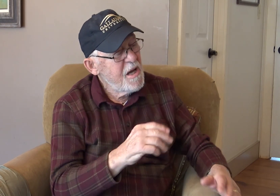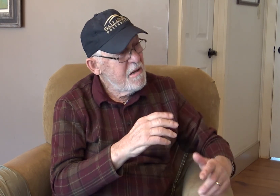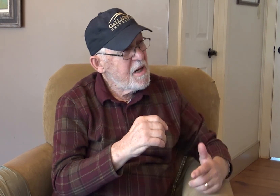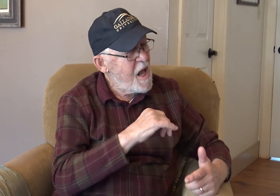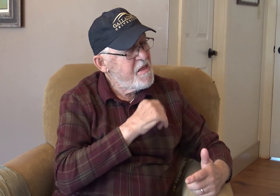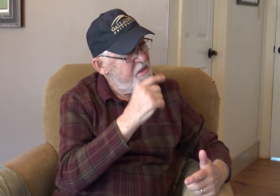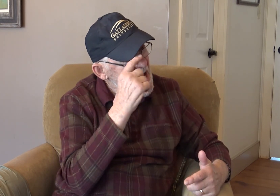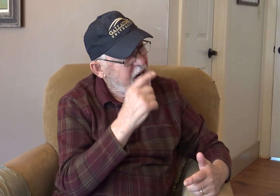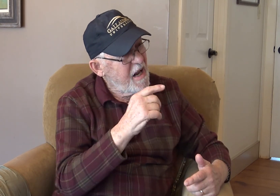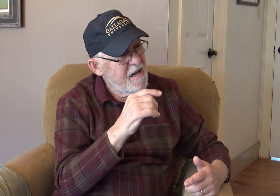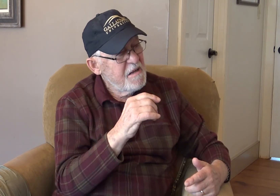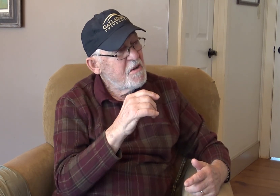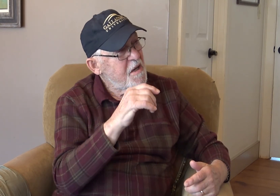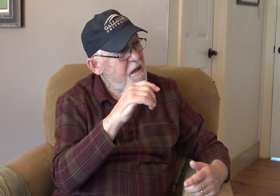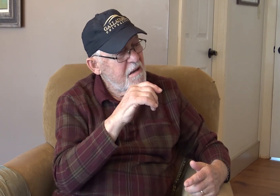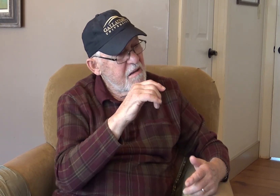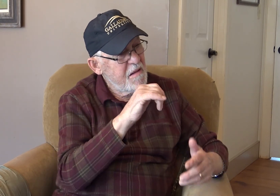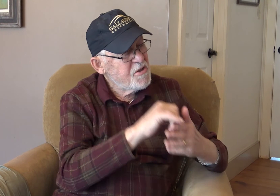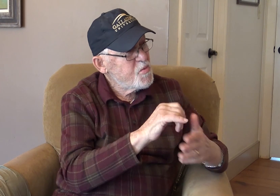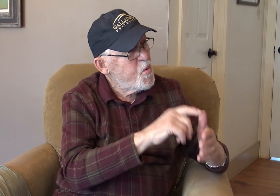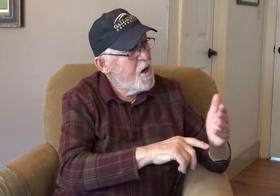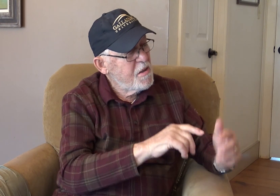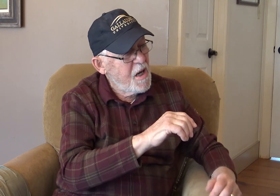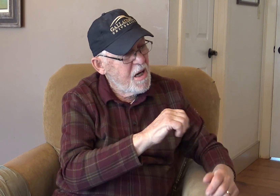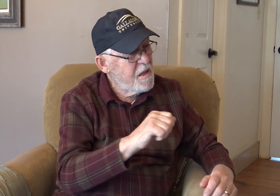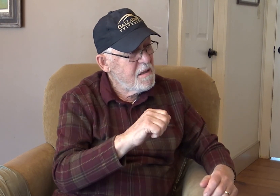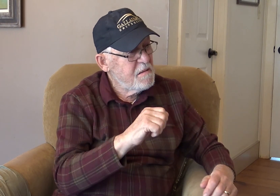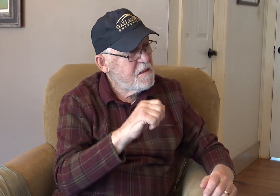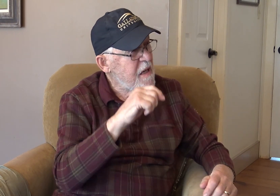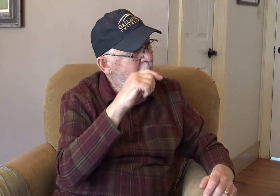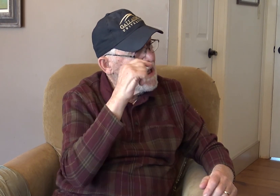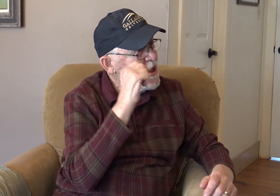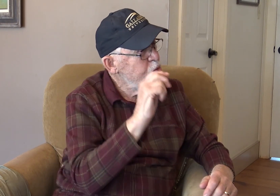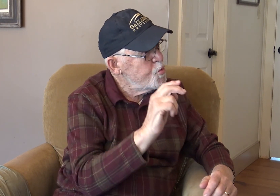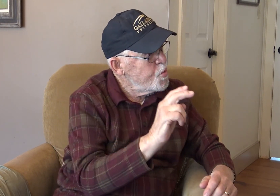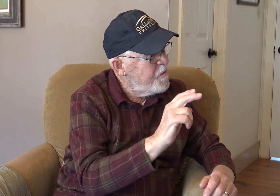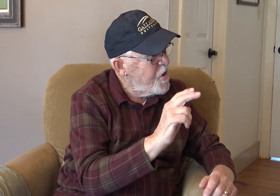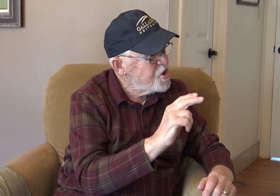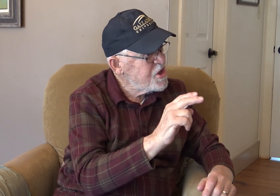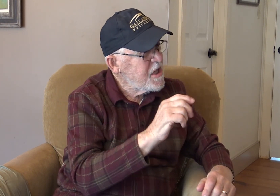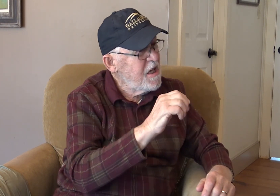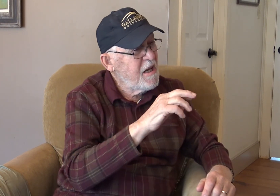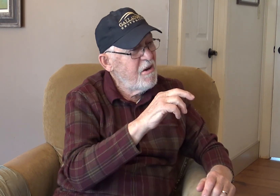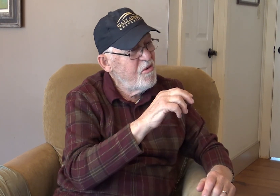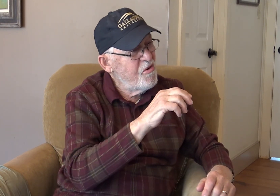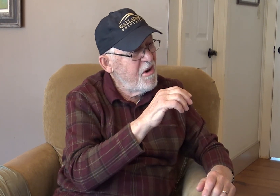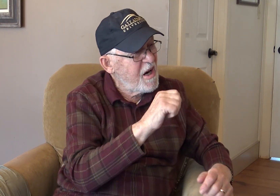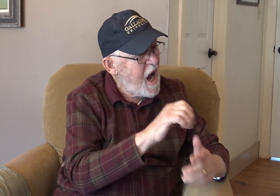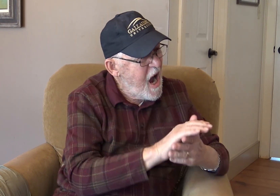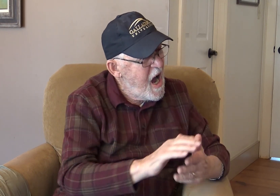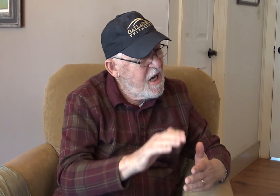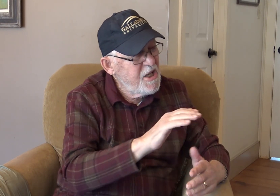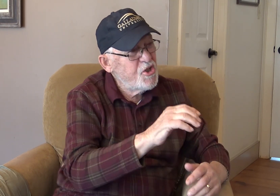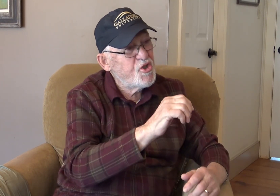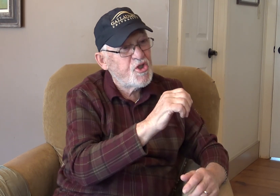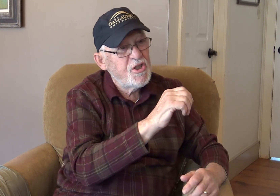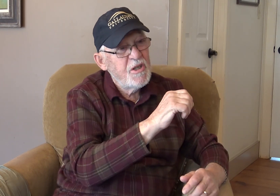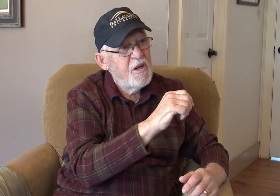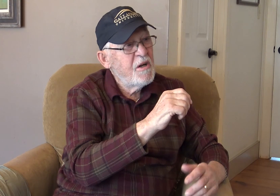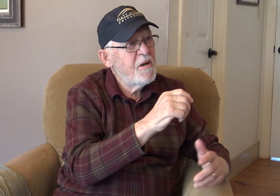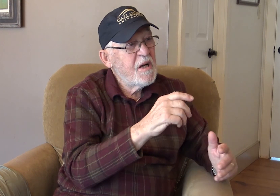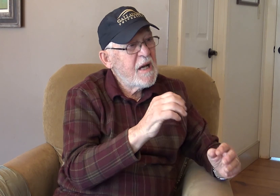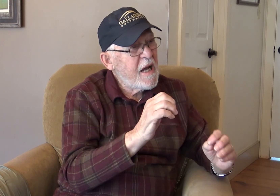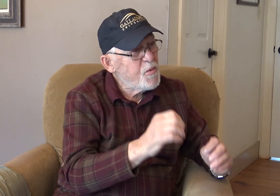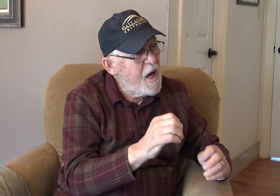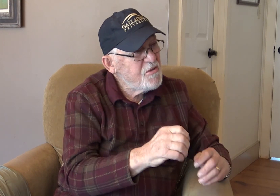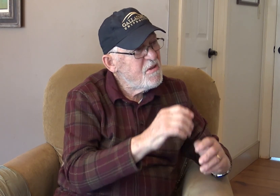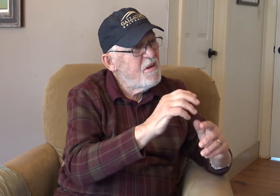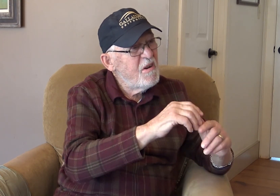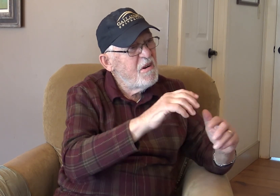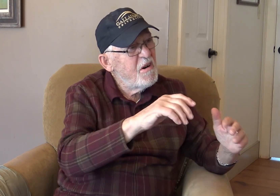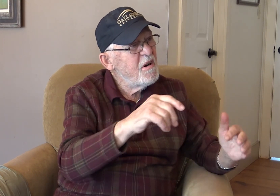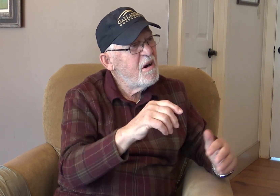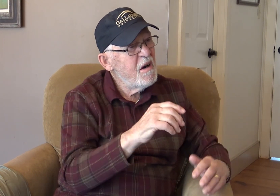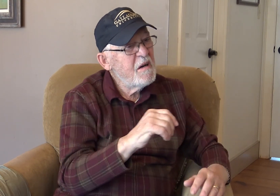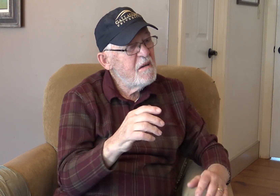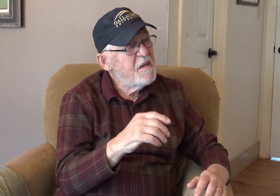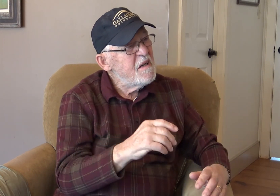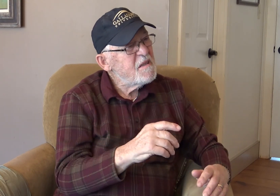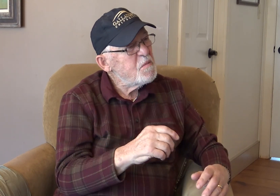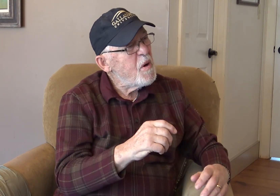And I think that's what Gallaudet University, a college or education -